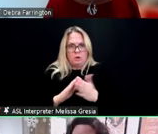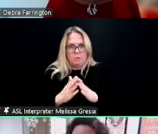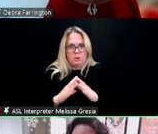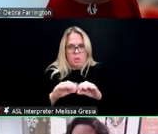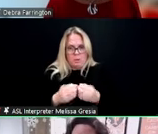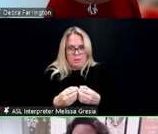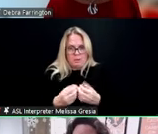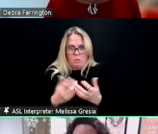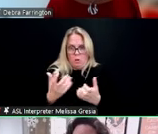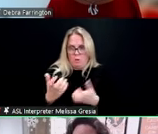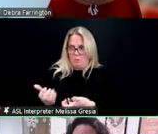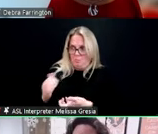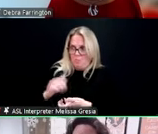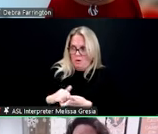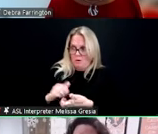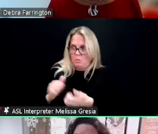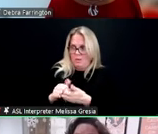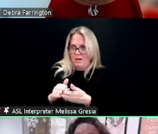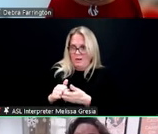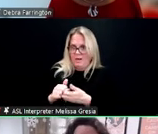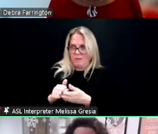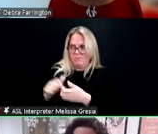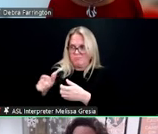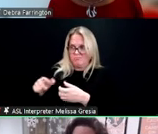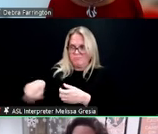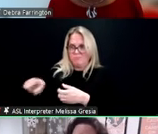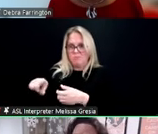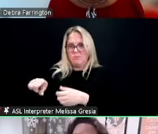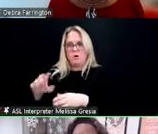partner with organizations that will apply to RootsHub,